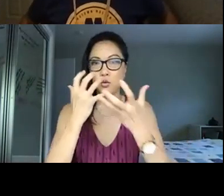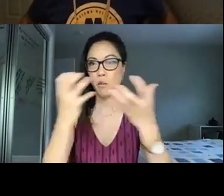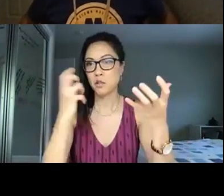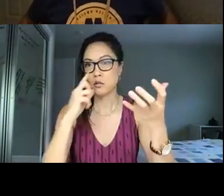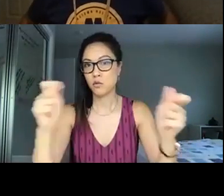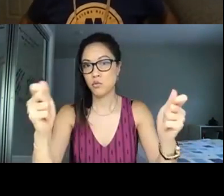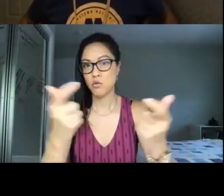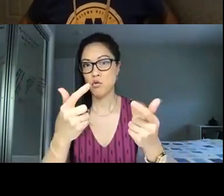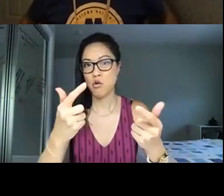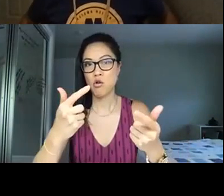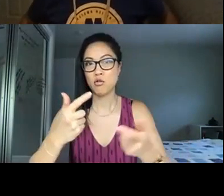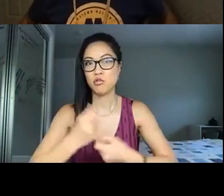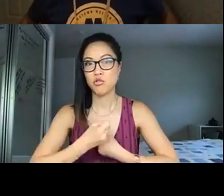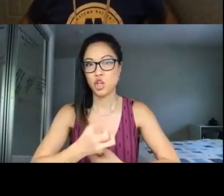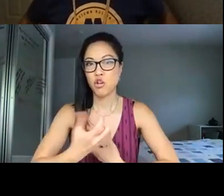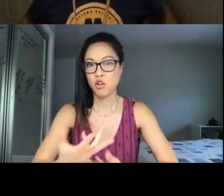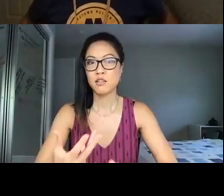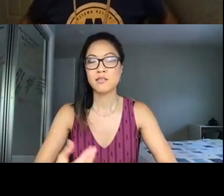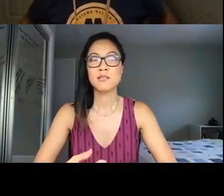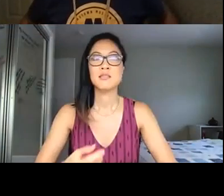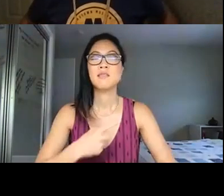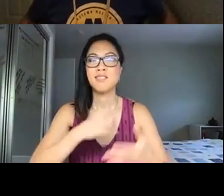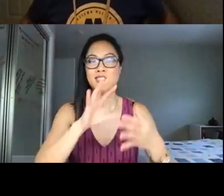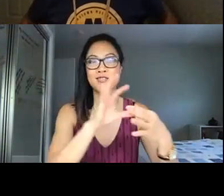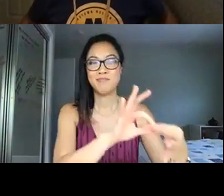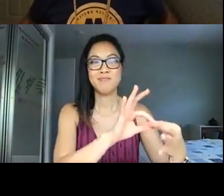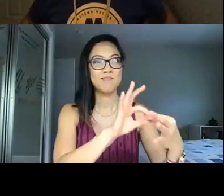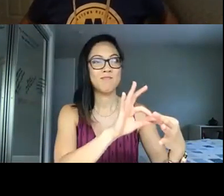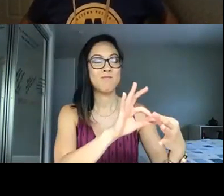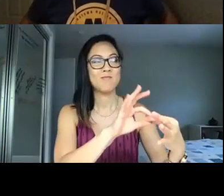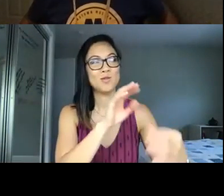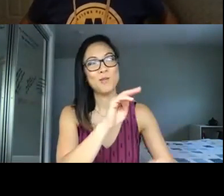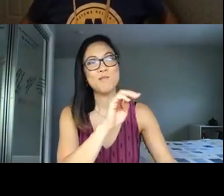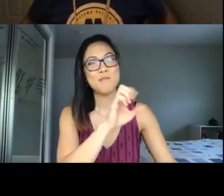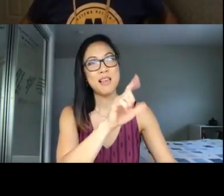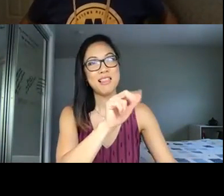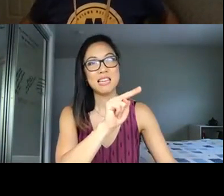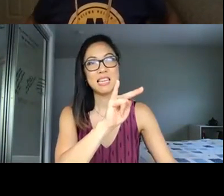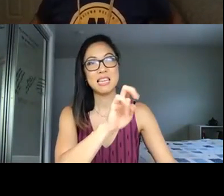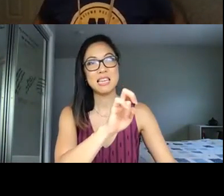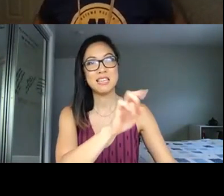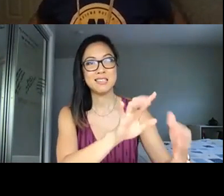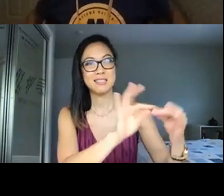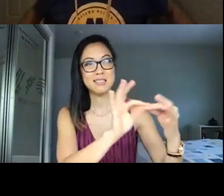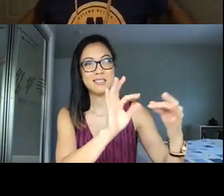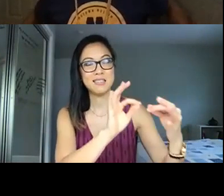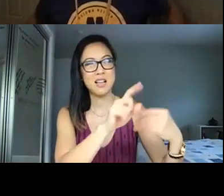terms of the wording and I think having seen that question